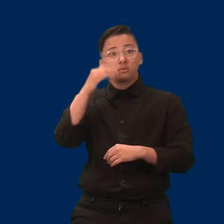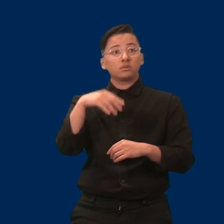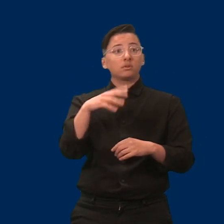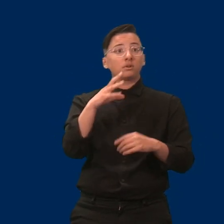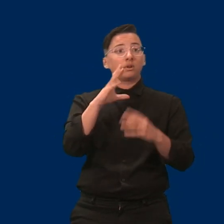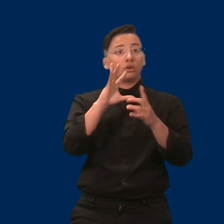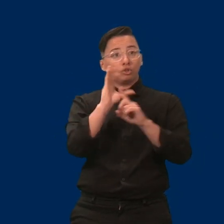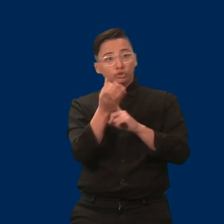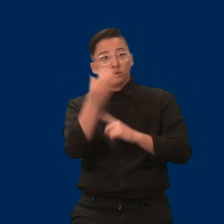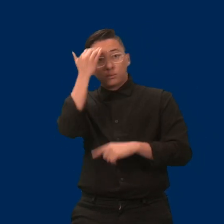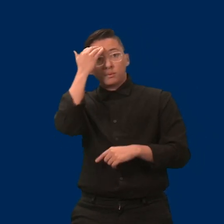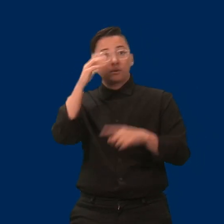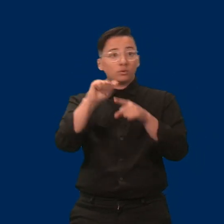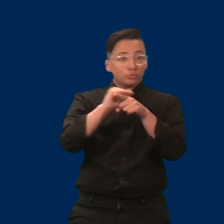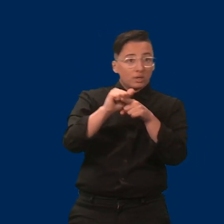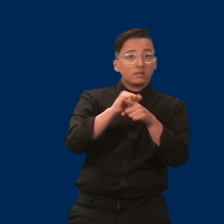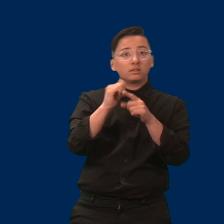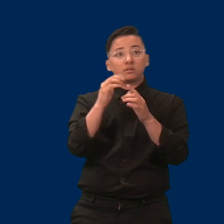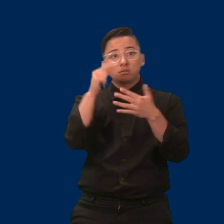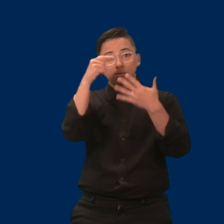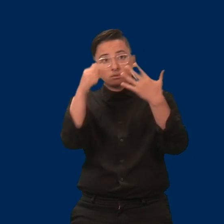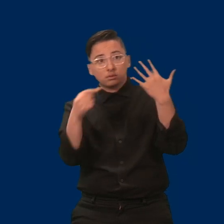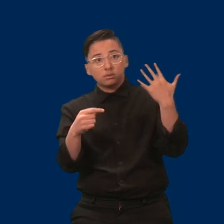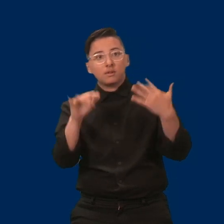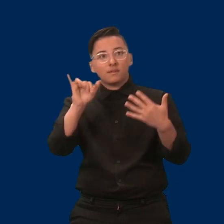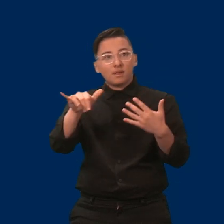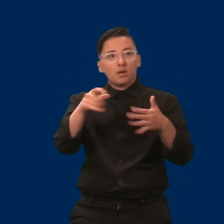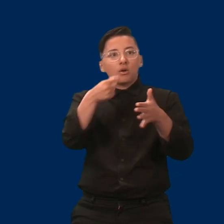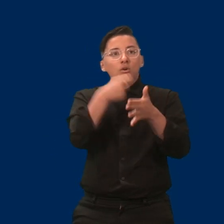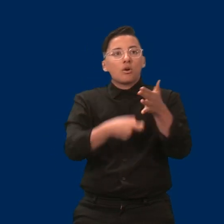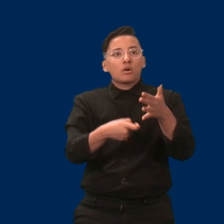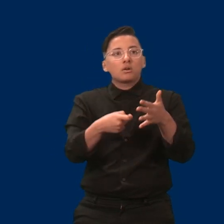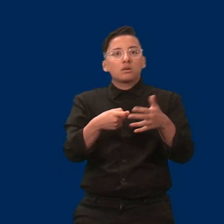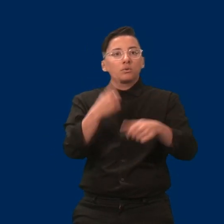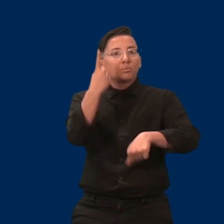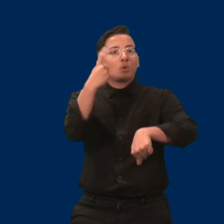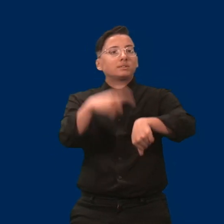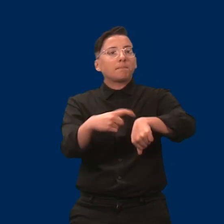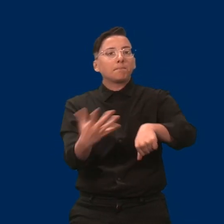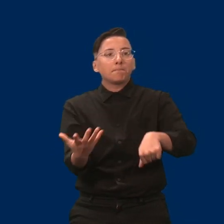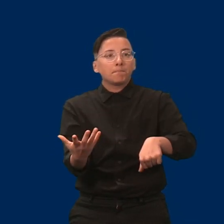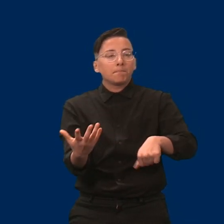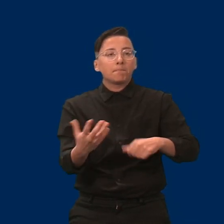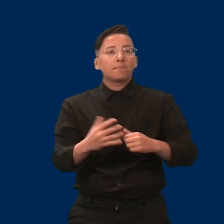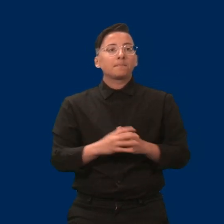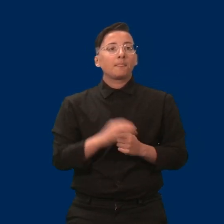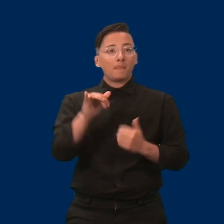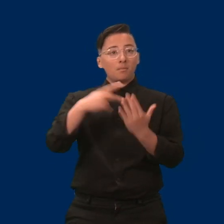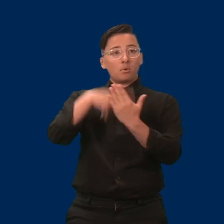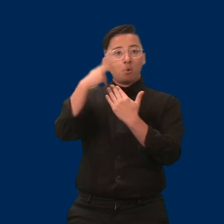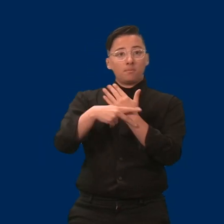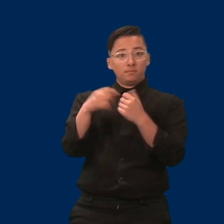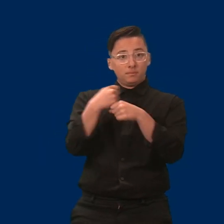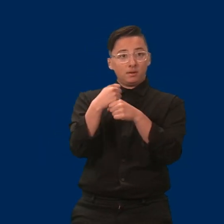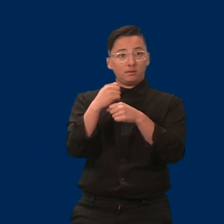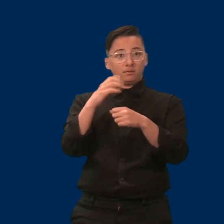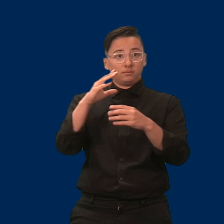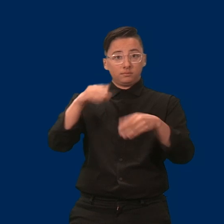You know, those are one time costs, and the programs can then be made available and tracked by employers at no additional cost.